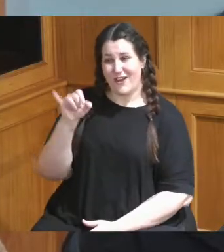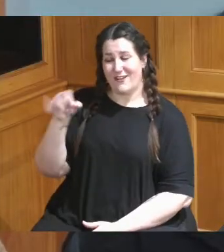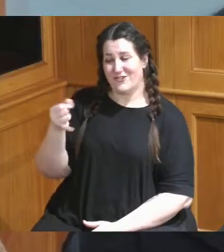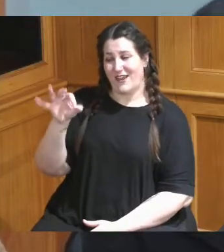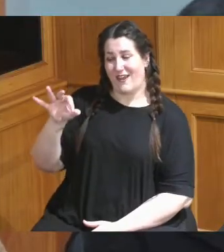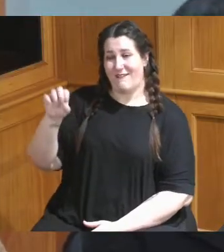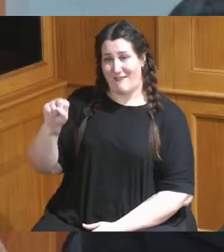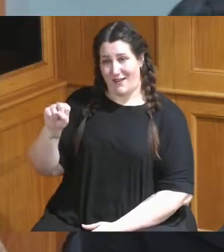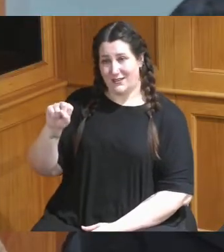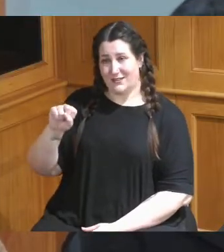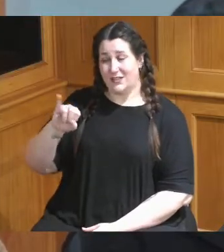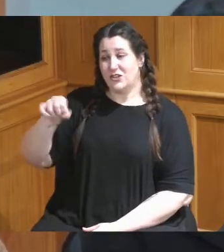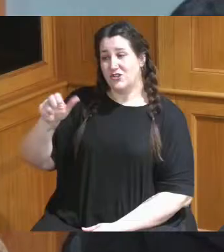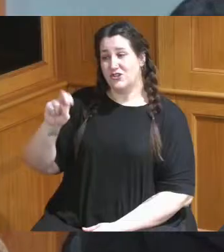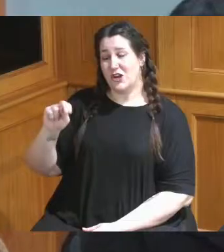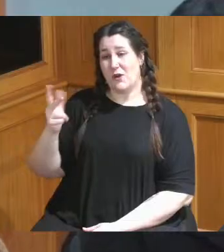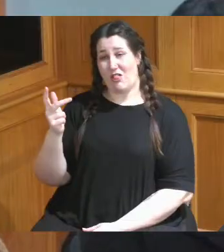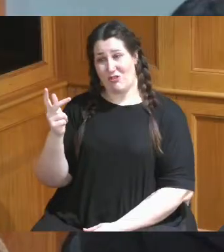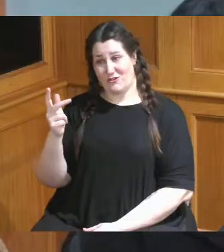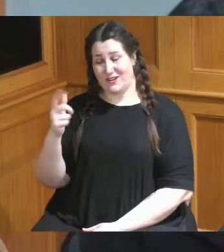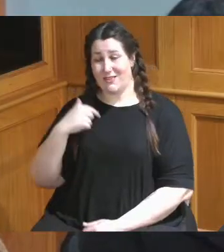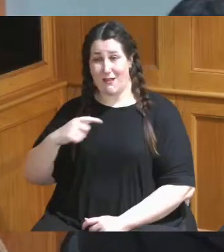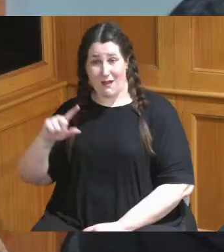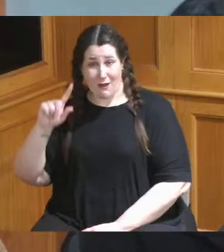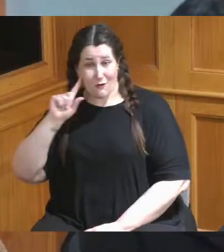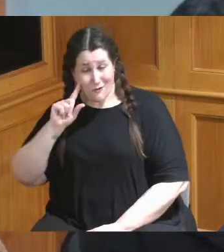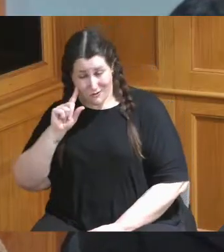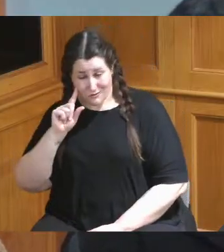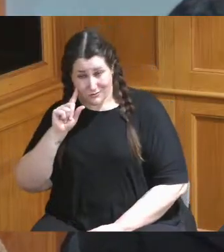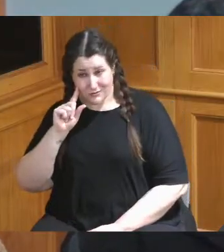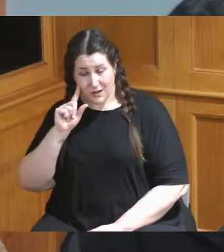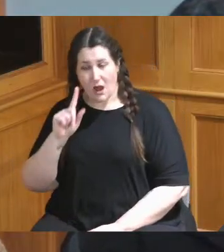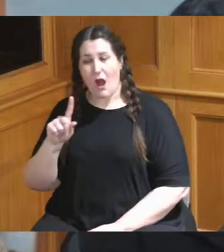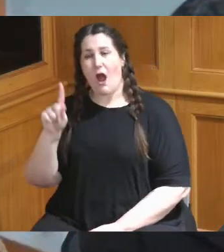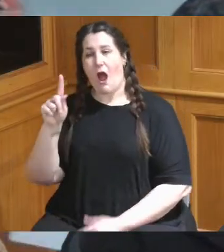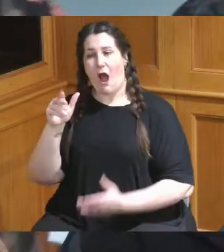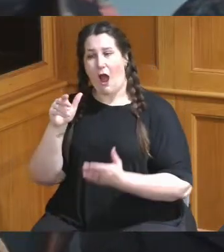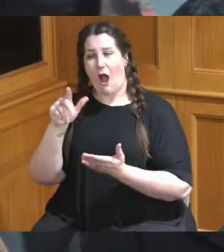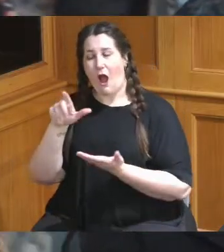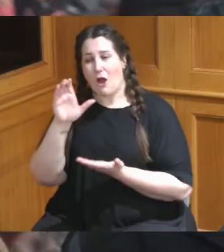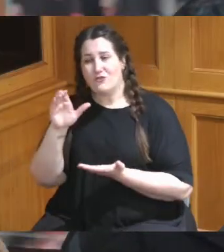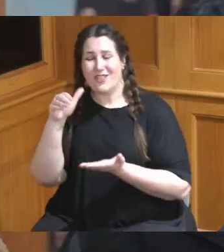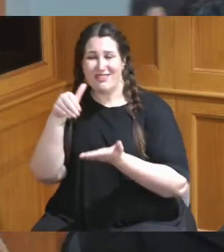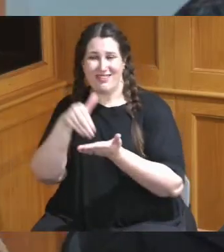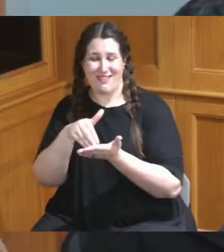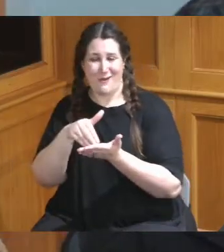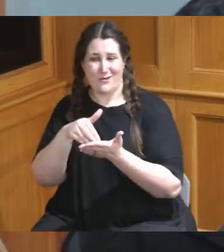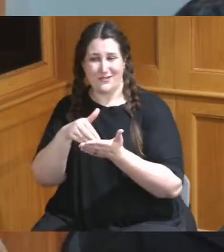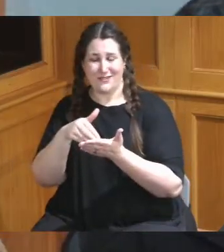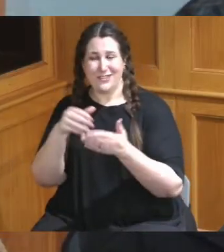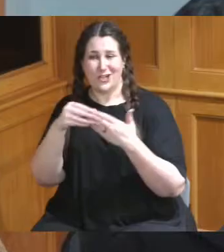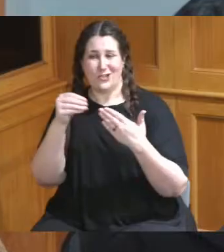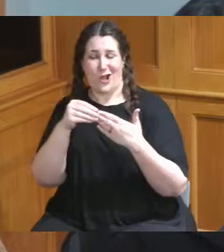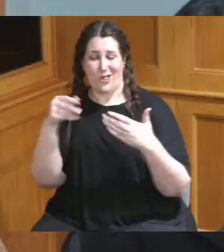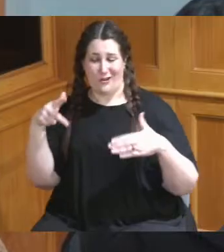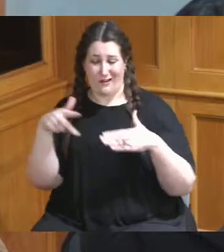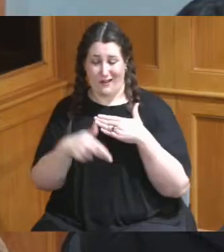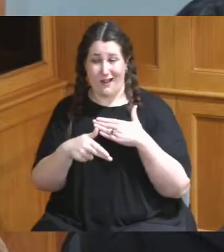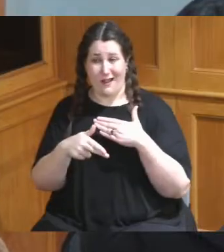On January 13th, we learned that a 100% $100,000 cut was proposed. I'm here today to respectfully